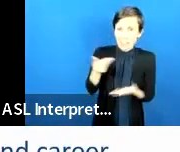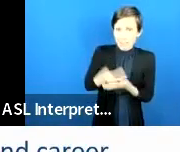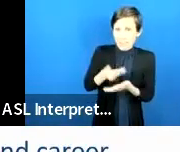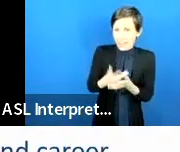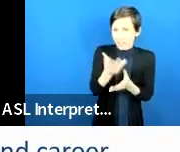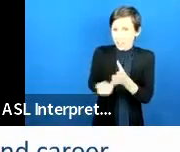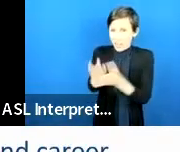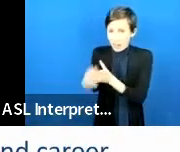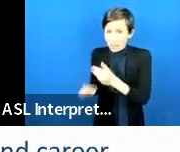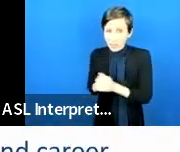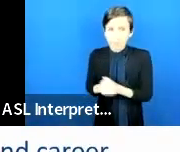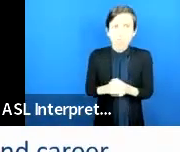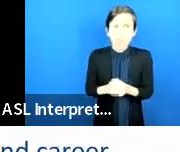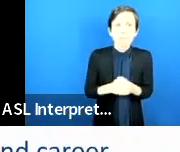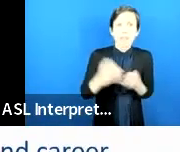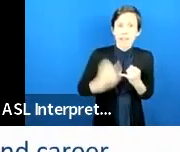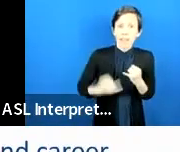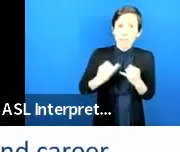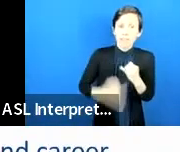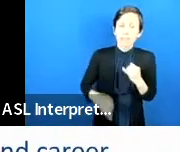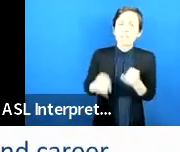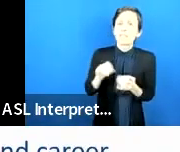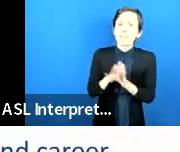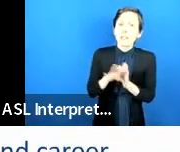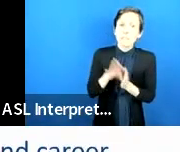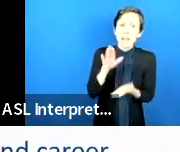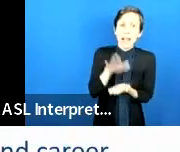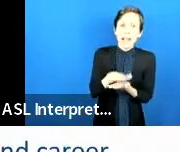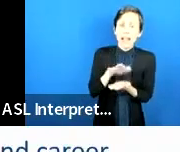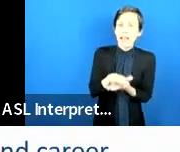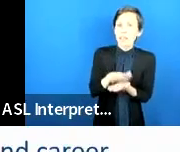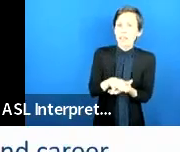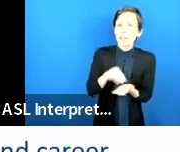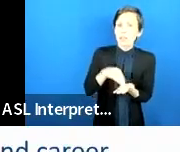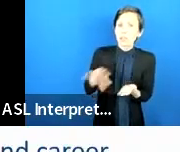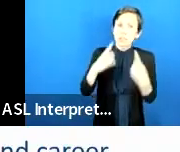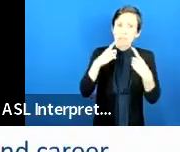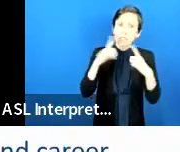and the development of an academic student success network to support first year students.